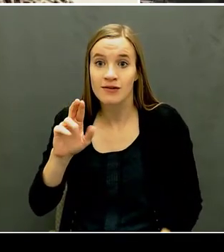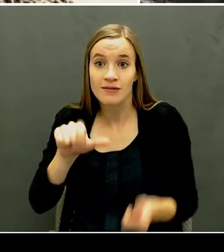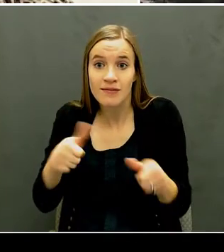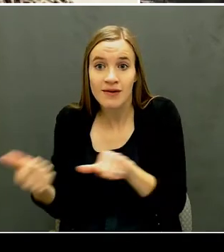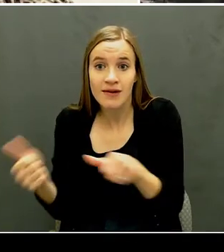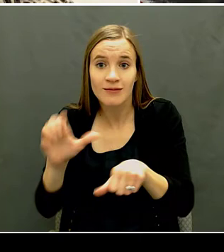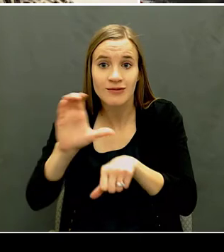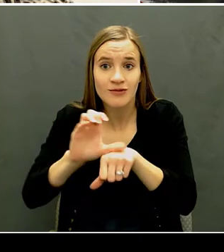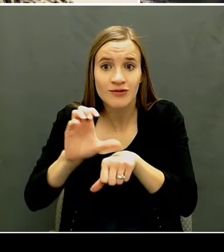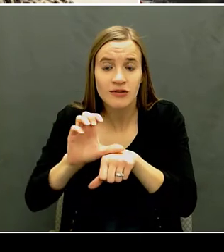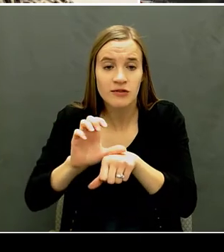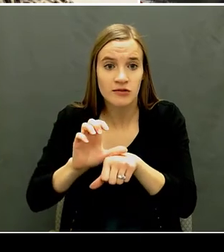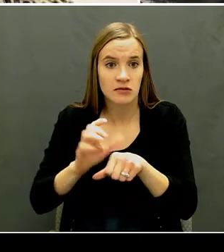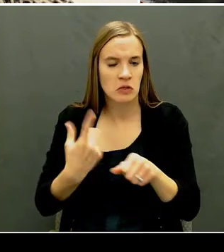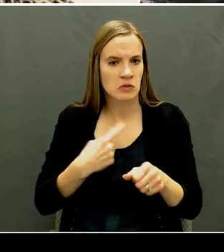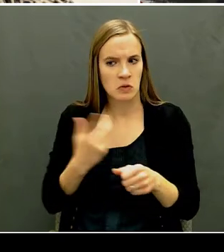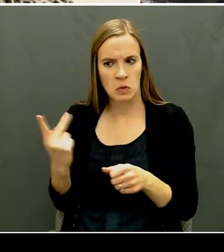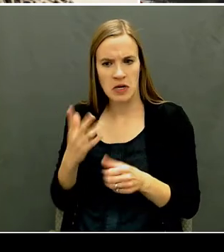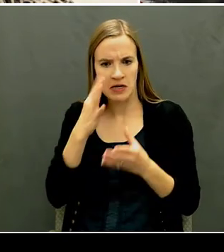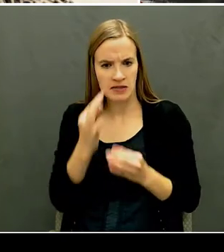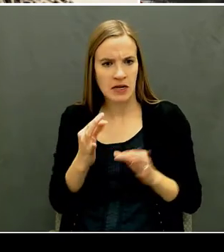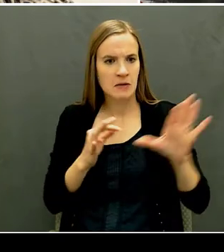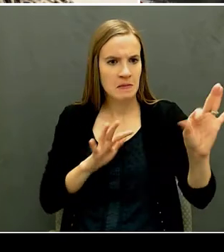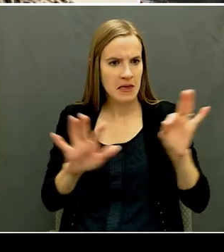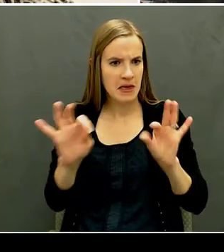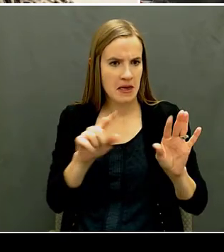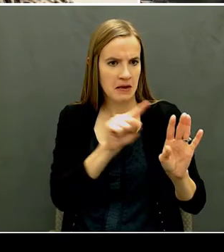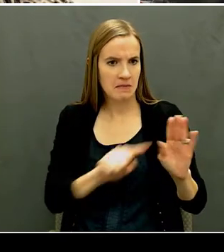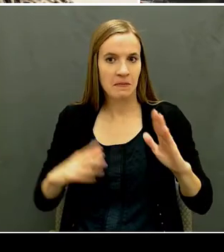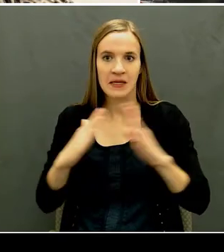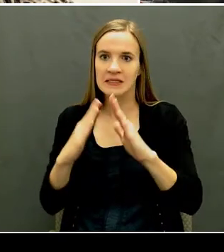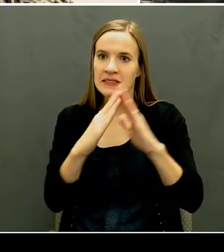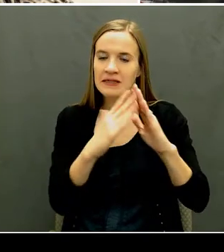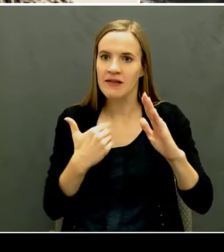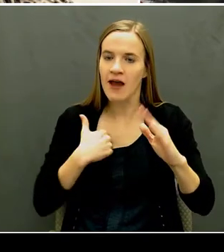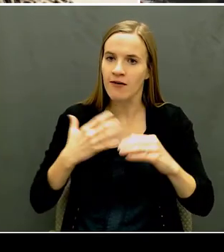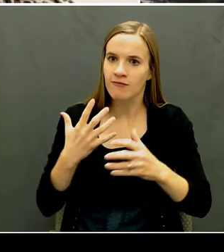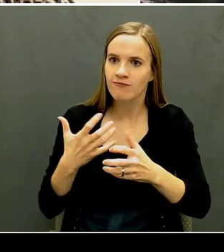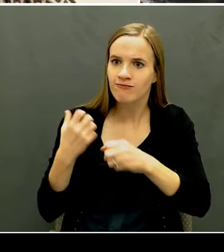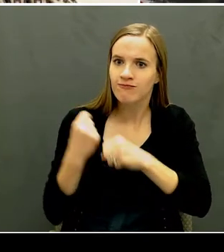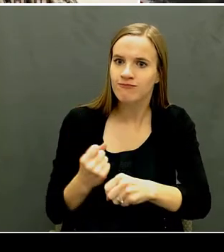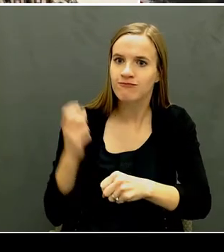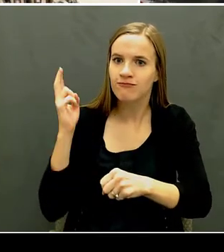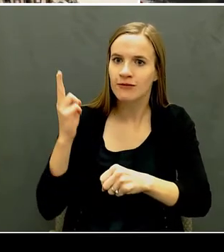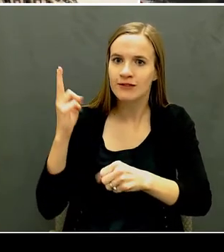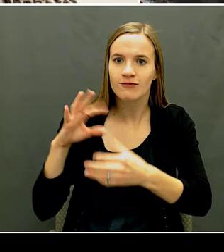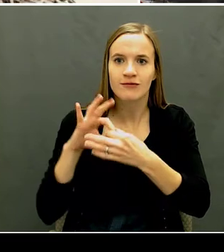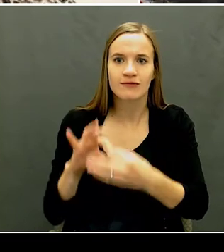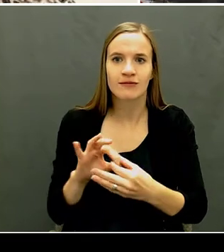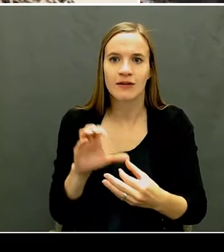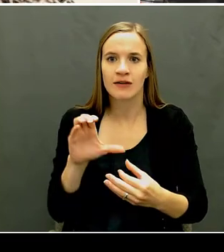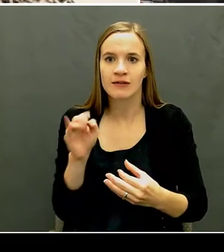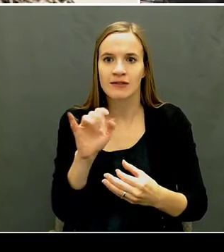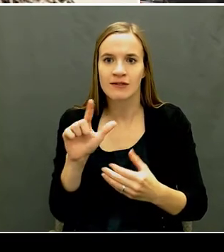all these human and civil rights and disability rights, historical sites, you know. Little White